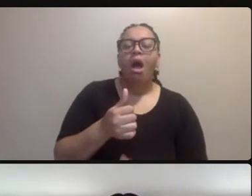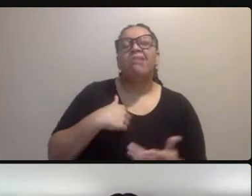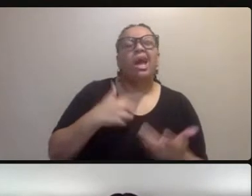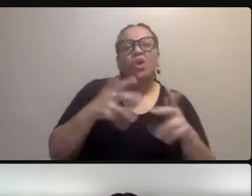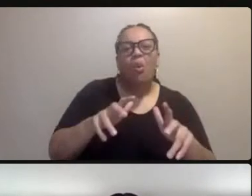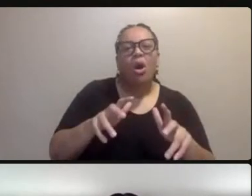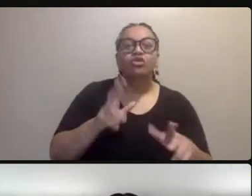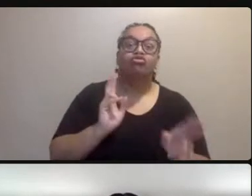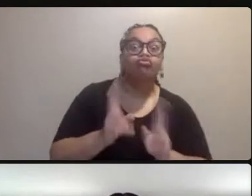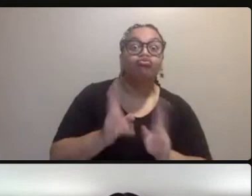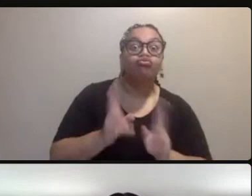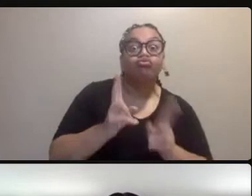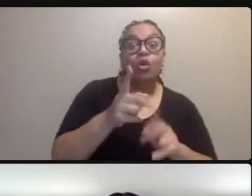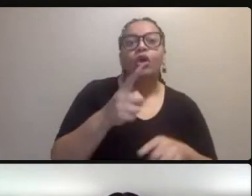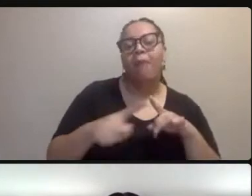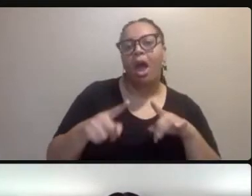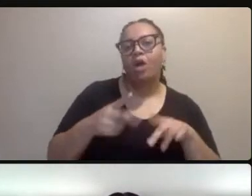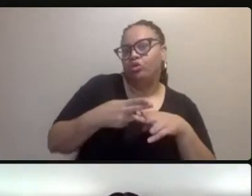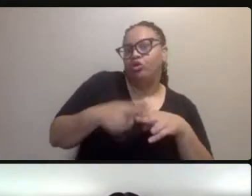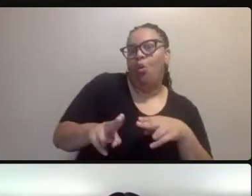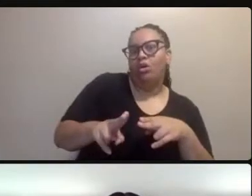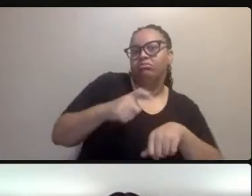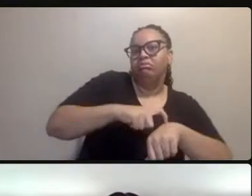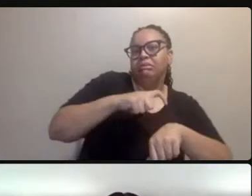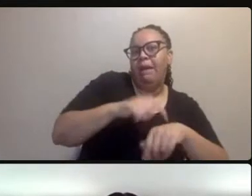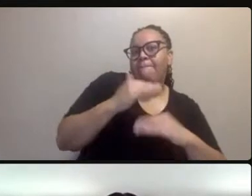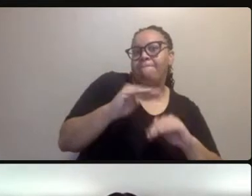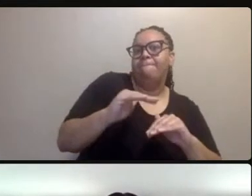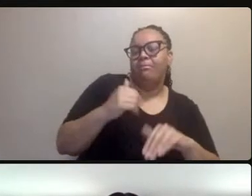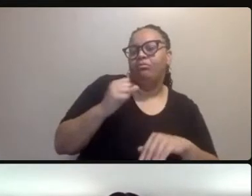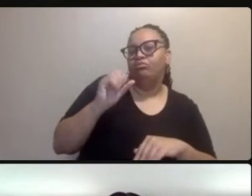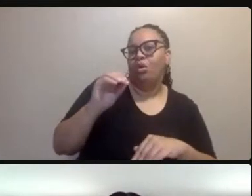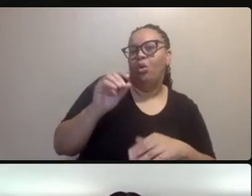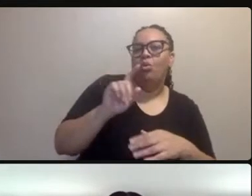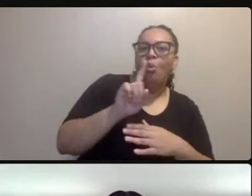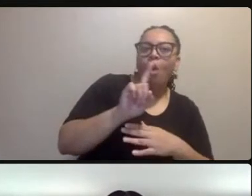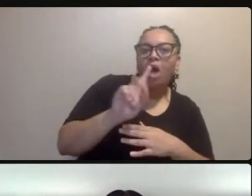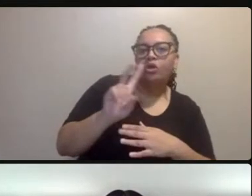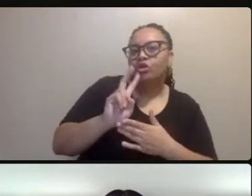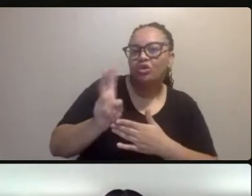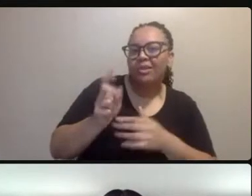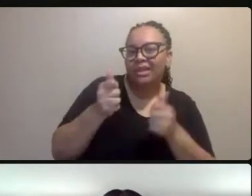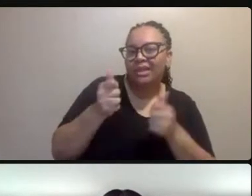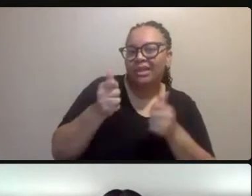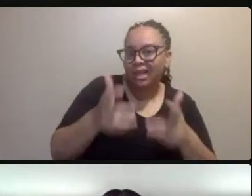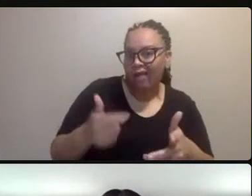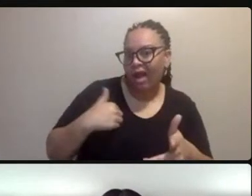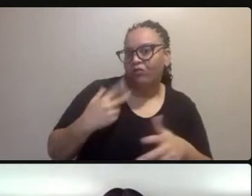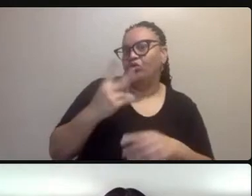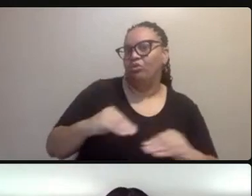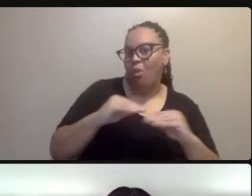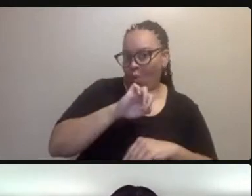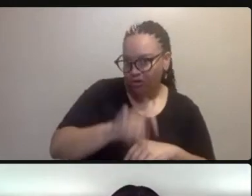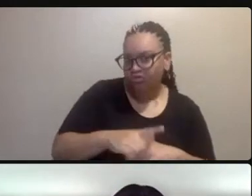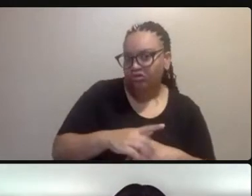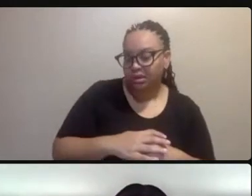A LOT OF EXPERIENCE AND NOT TO